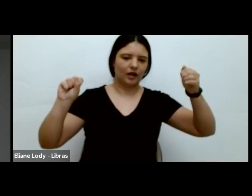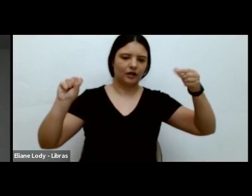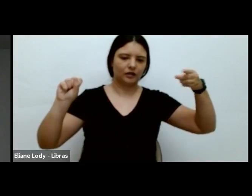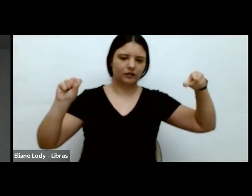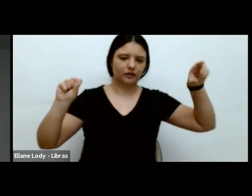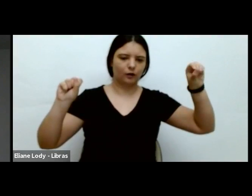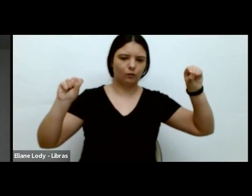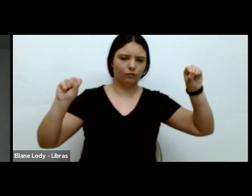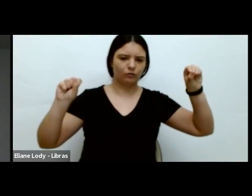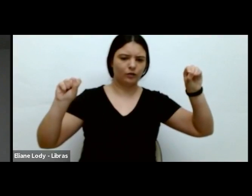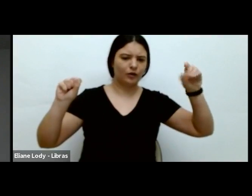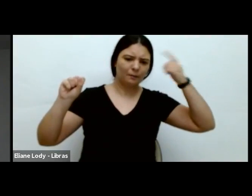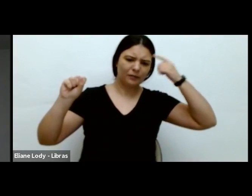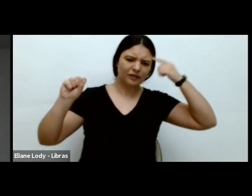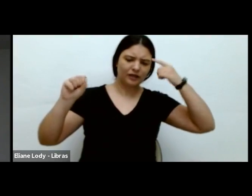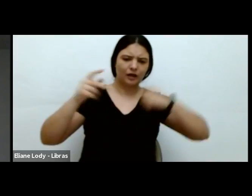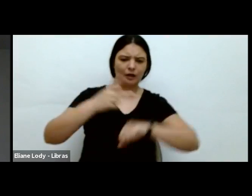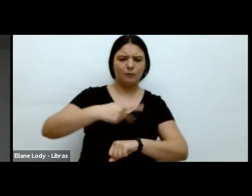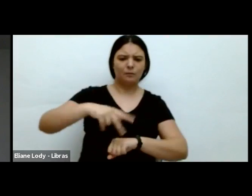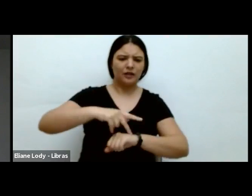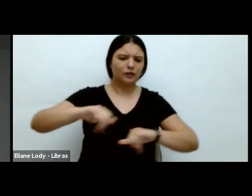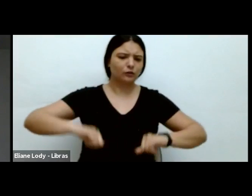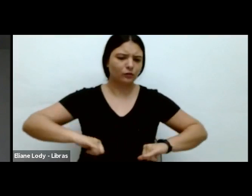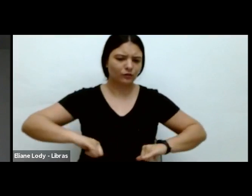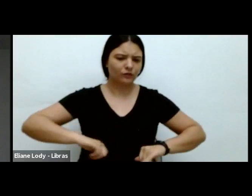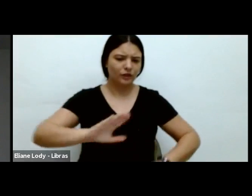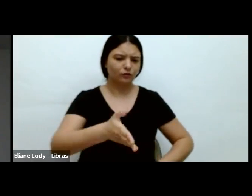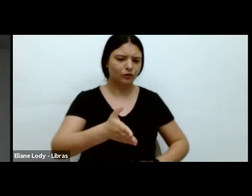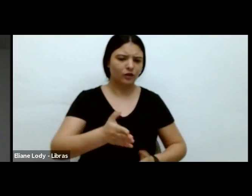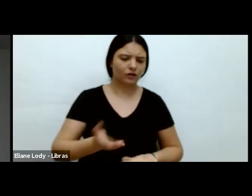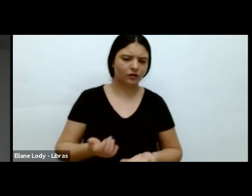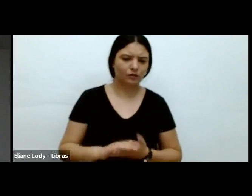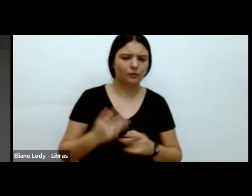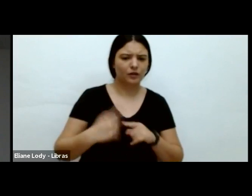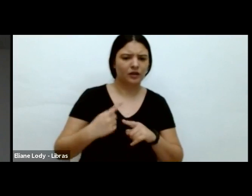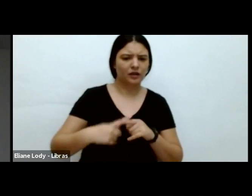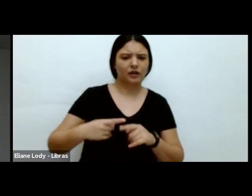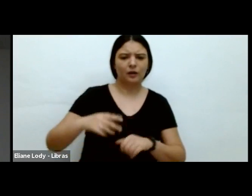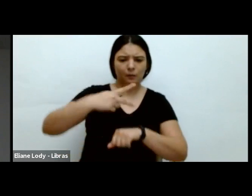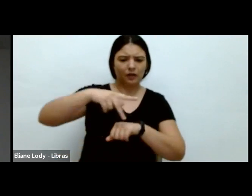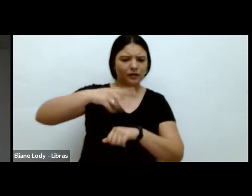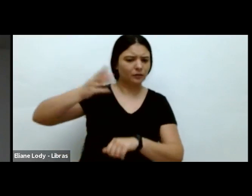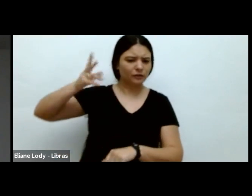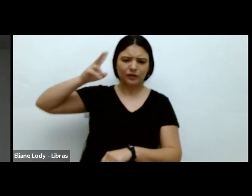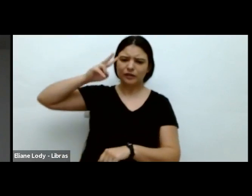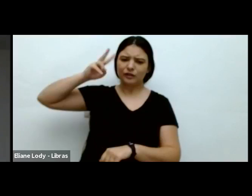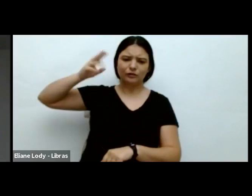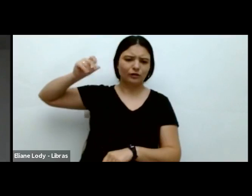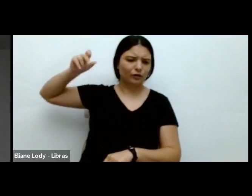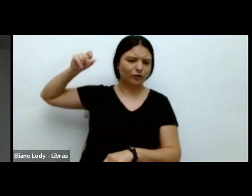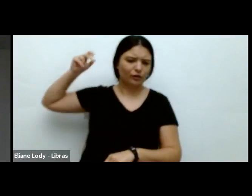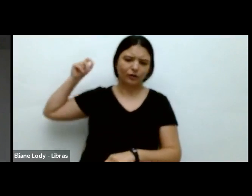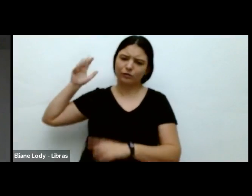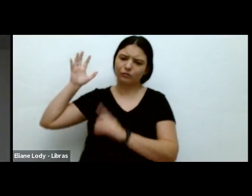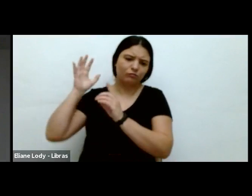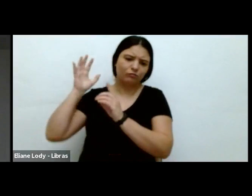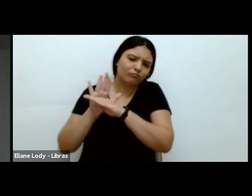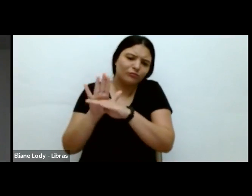And that historically. they they do they didn't help they didn't help much for they didn't help much are almost at all.